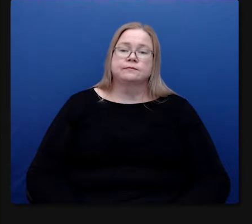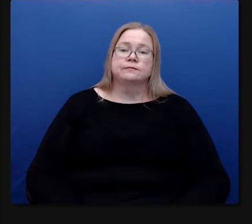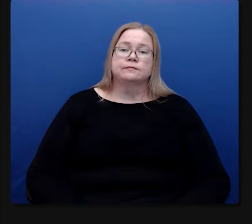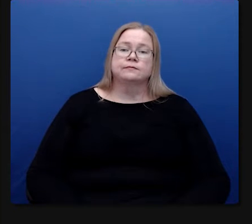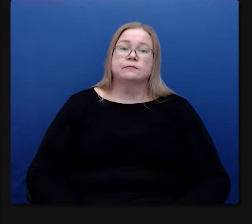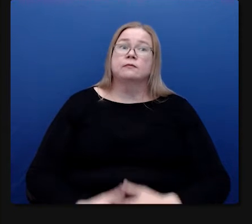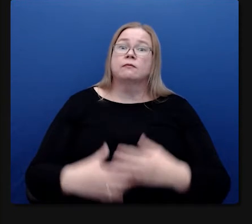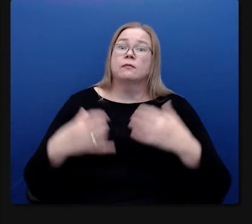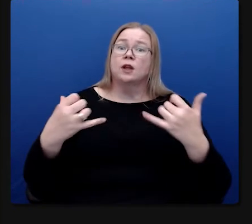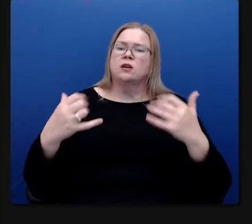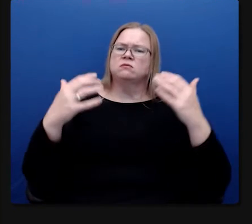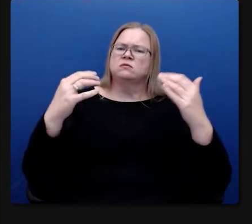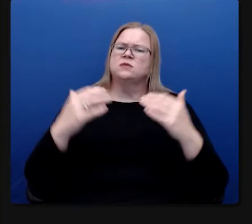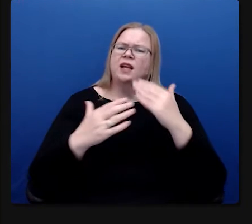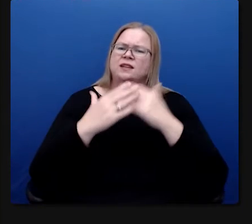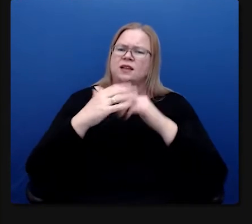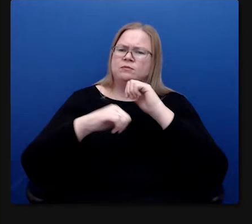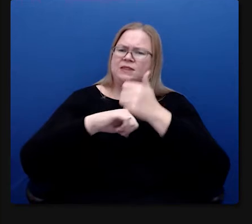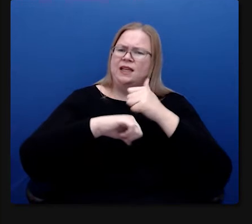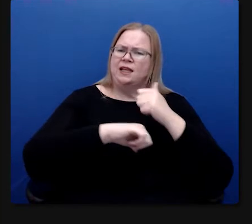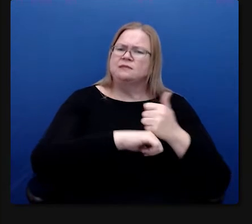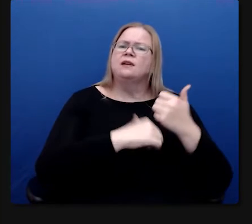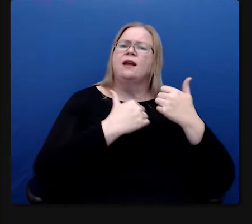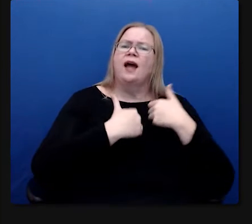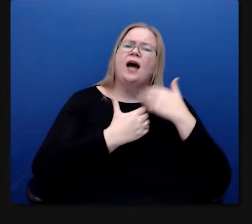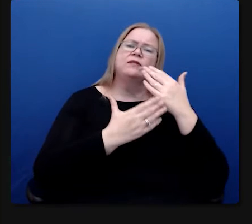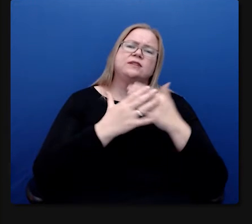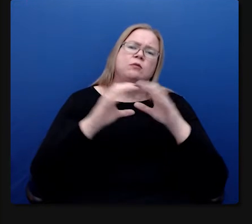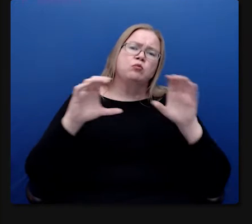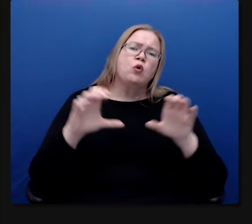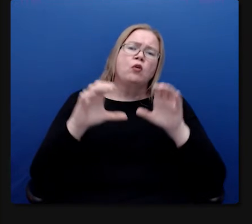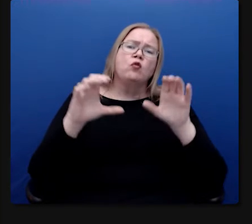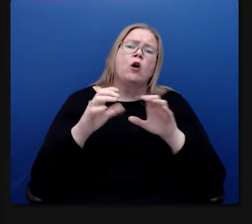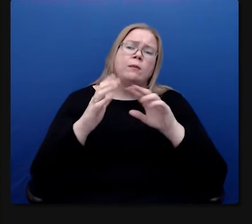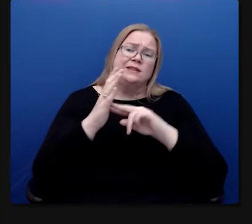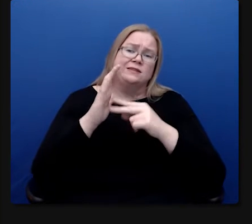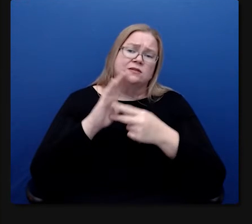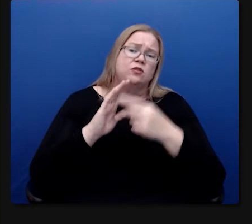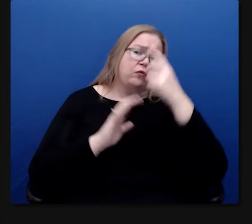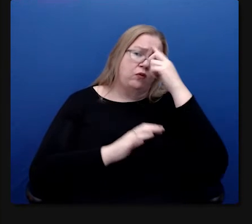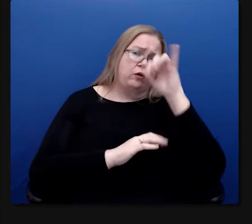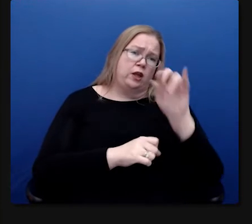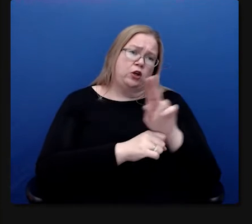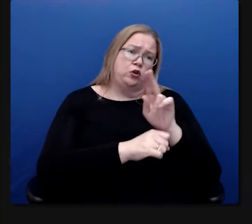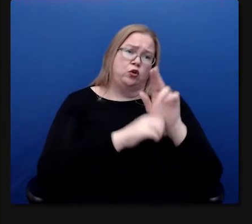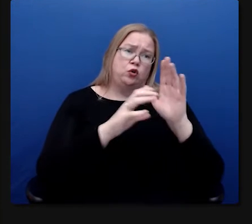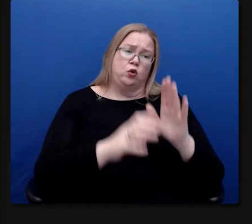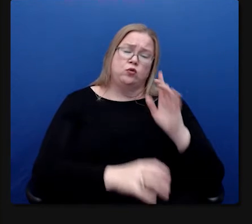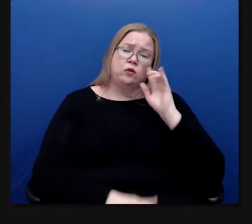The next couple of settings actually have some performance implications for the user of this virtual machine.